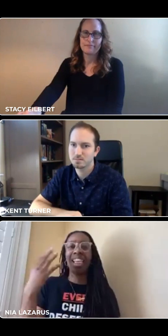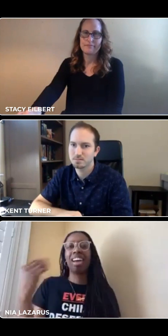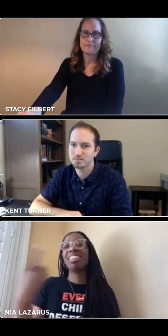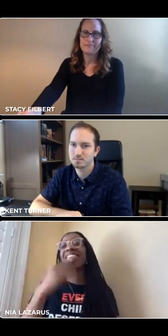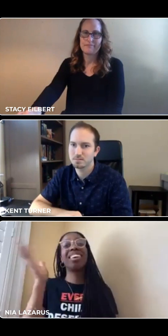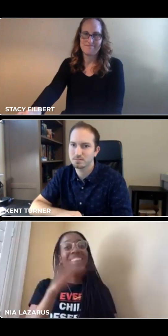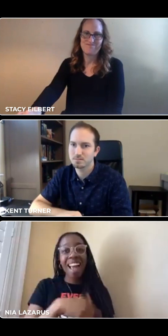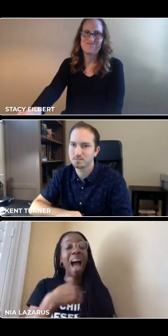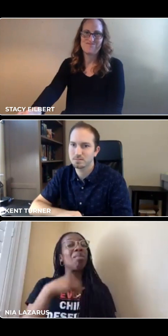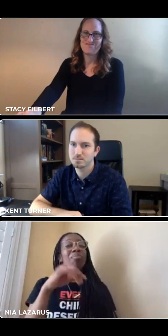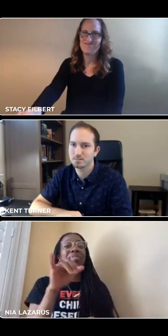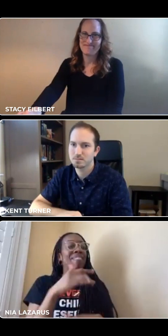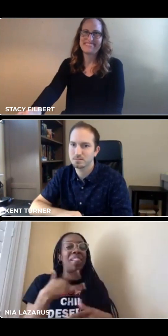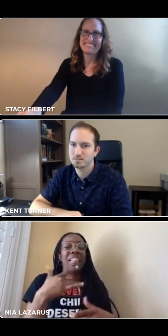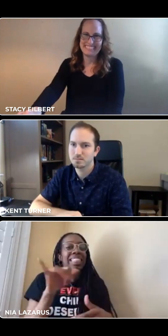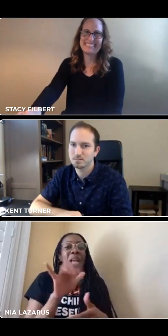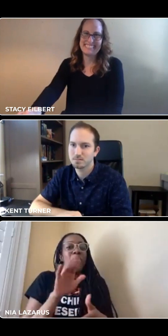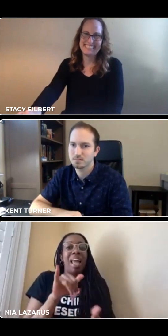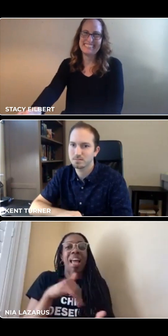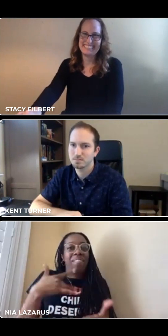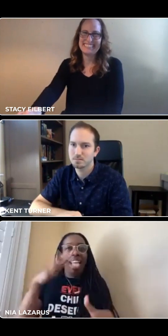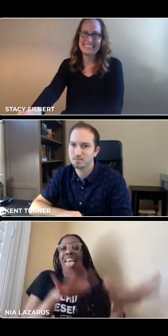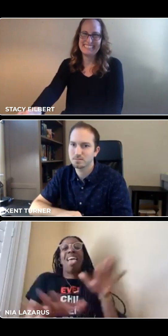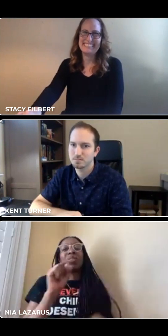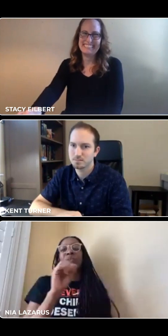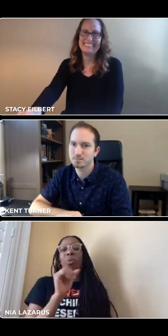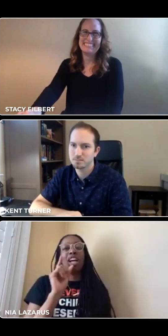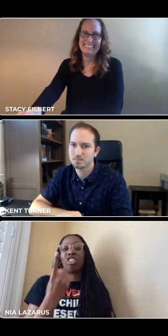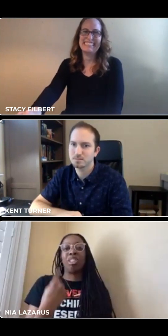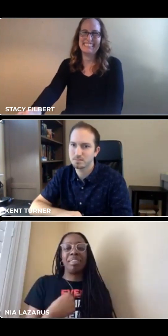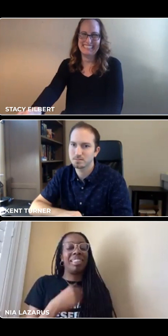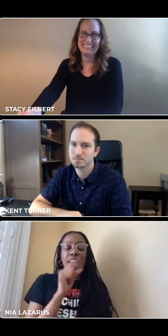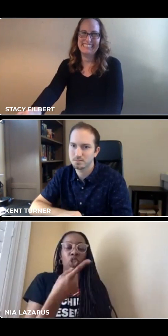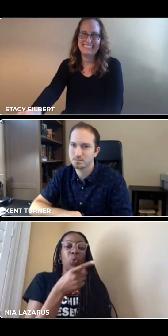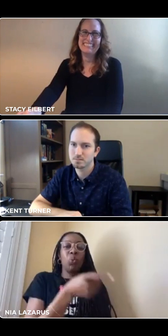because you're new. You know, I have some team members that have all the experience